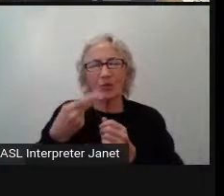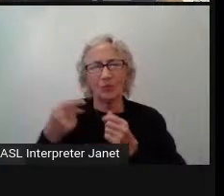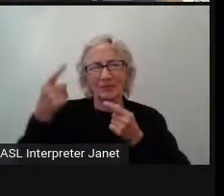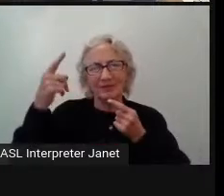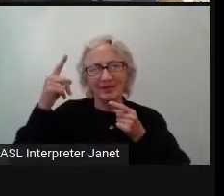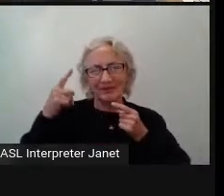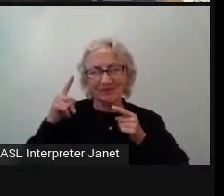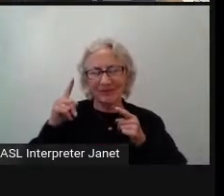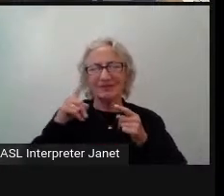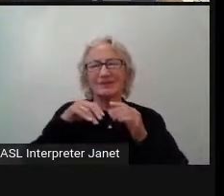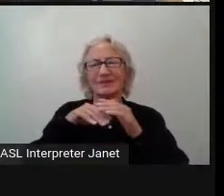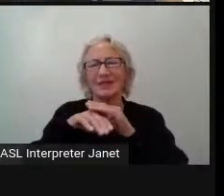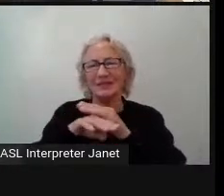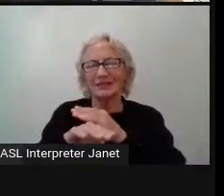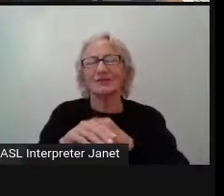backend in front and accessible.